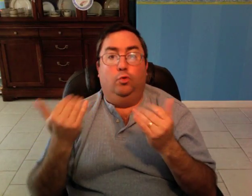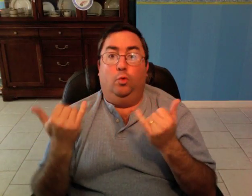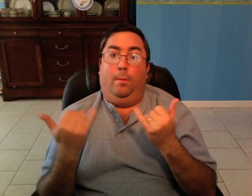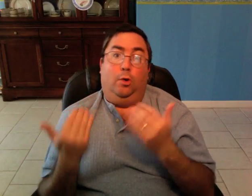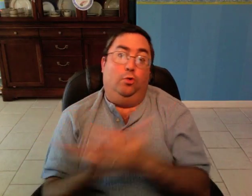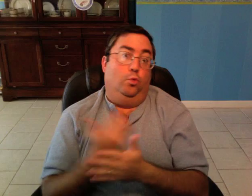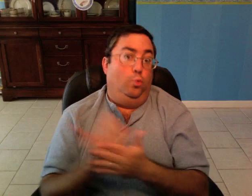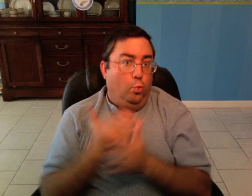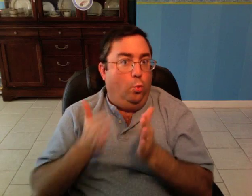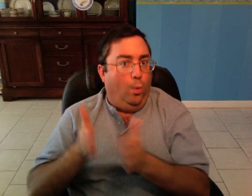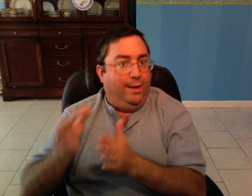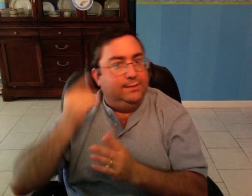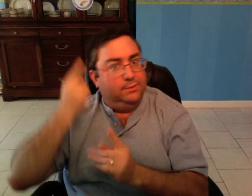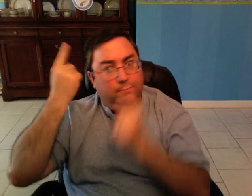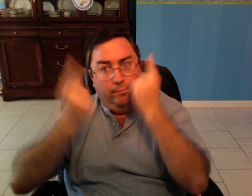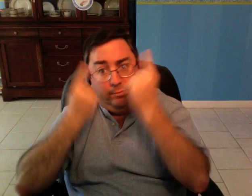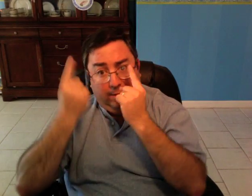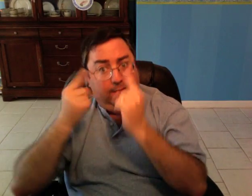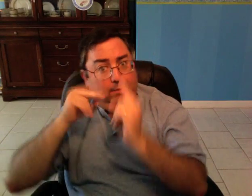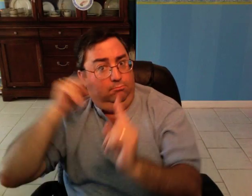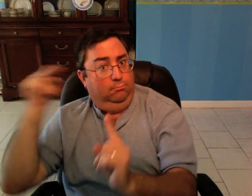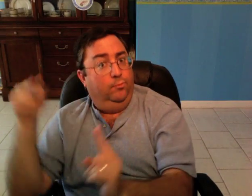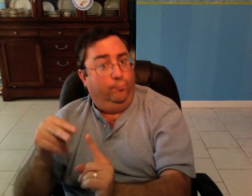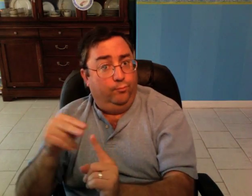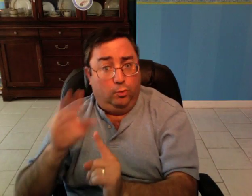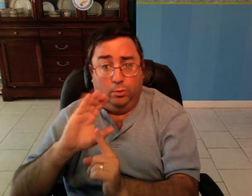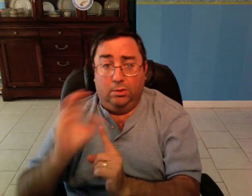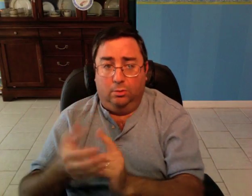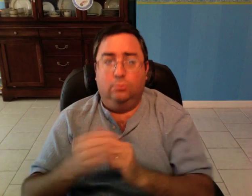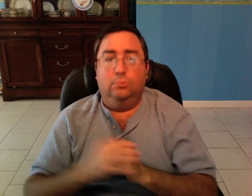There are many new ways and perspectives on thinking about culture.